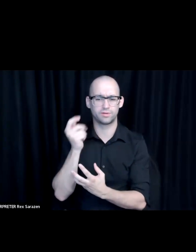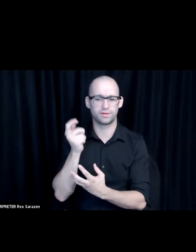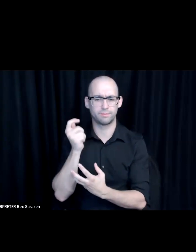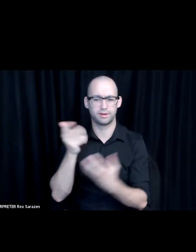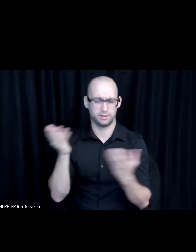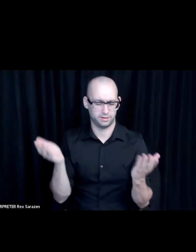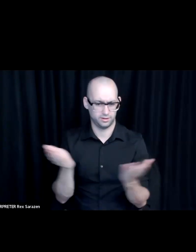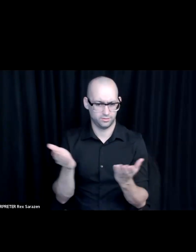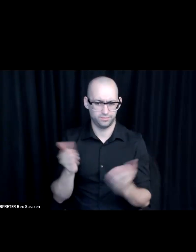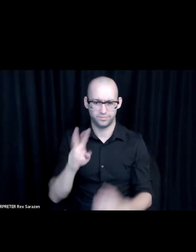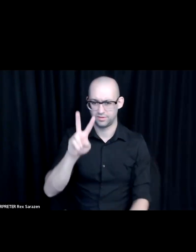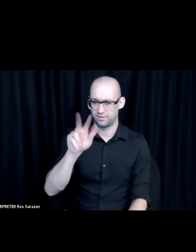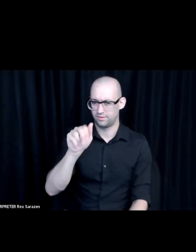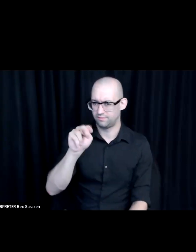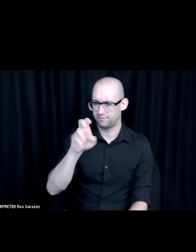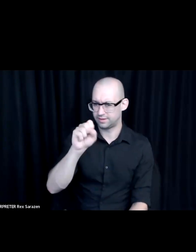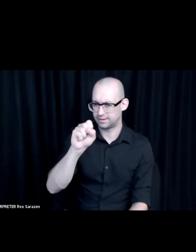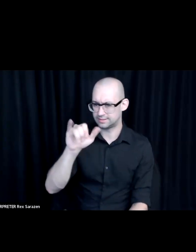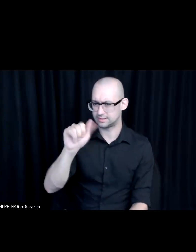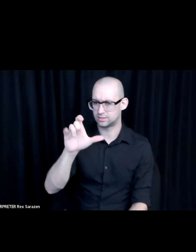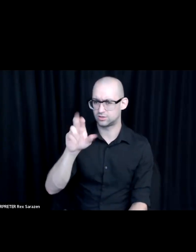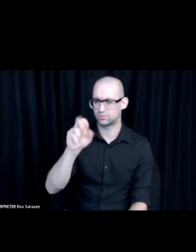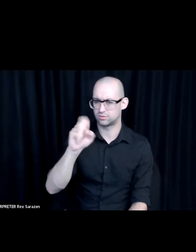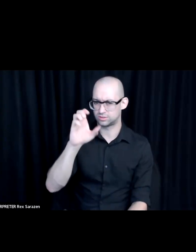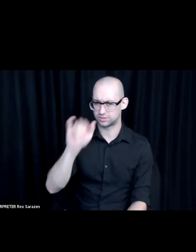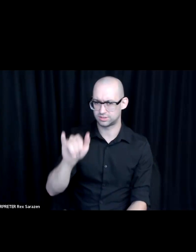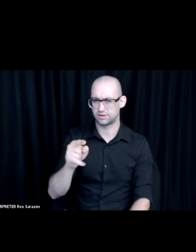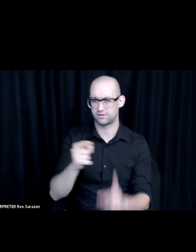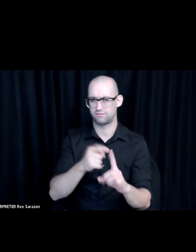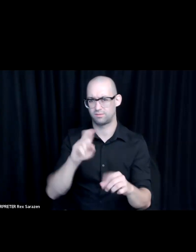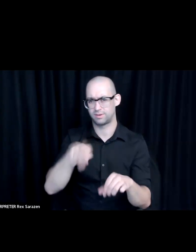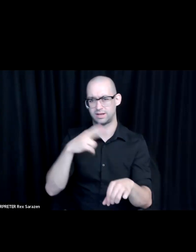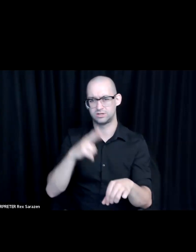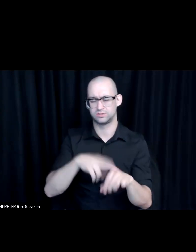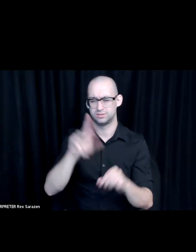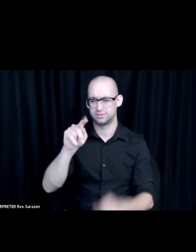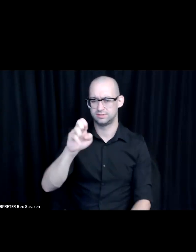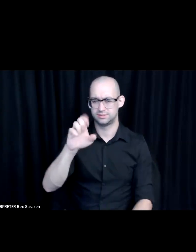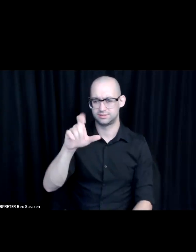Vanesscia Cresci from the National Telecommunications and Information Administration,